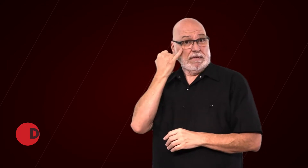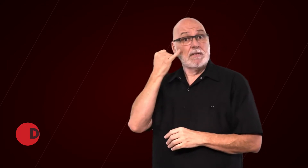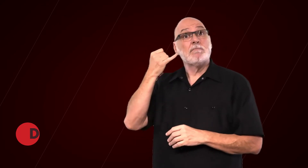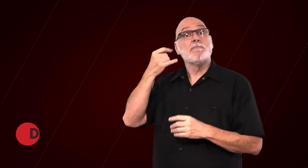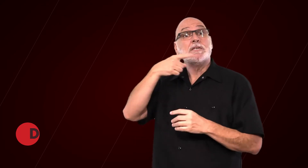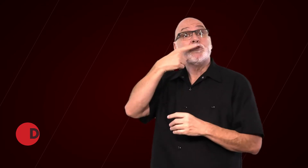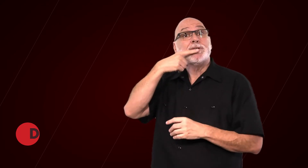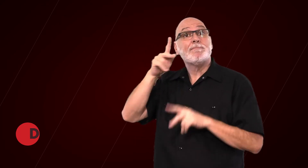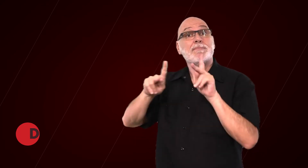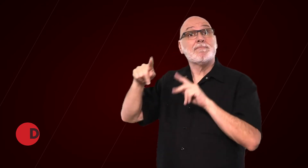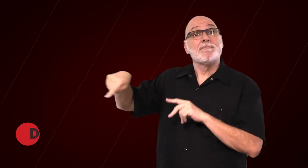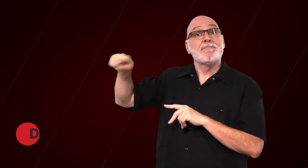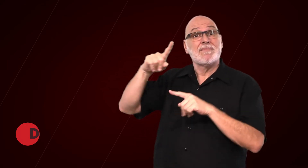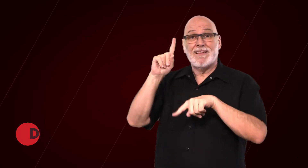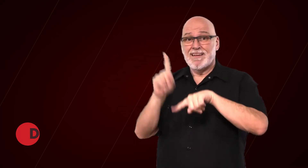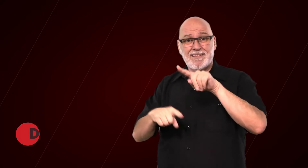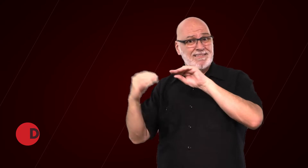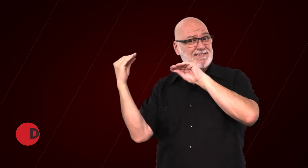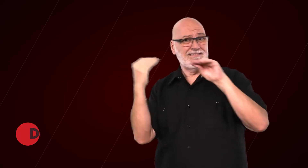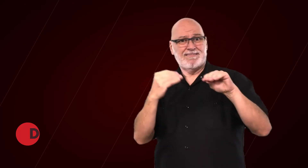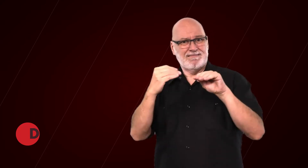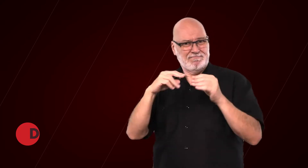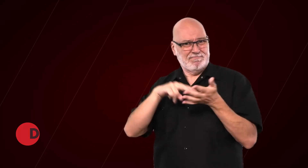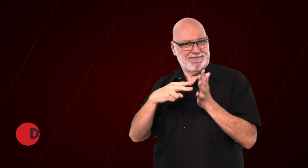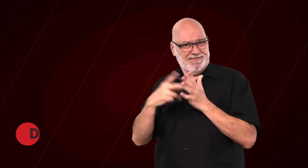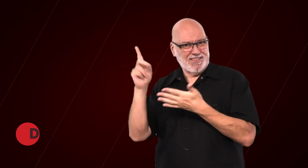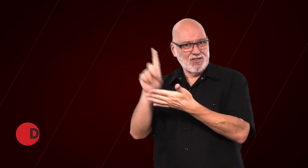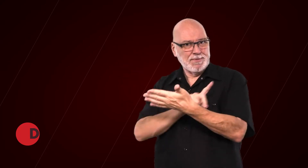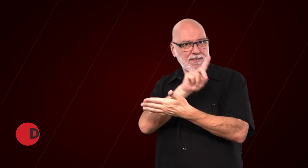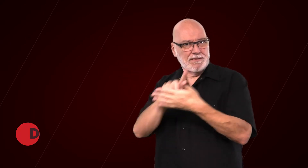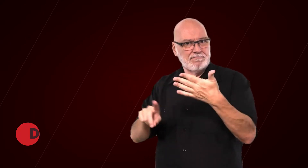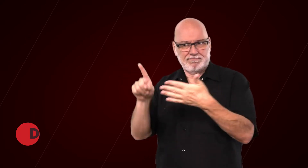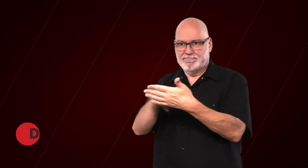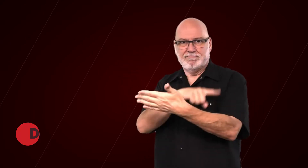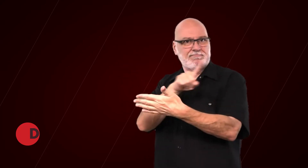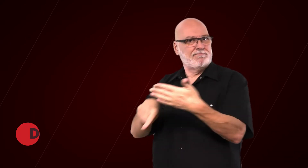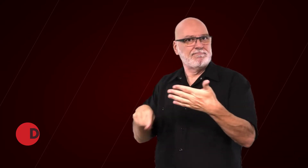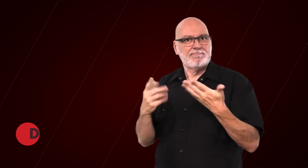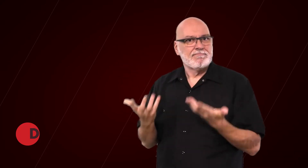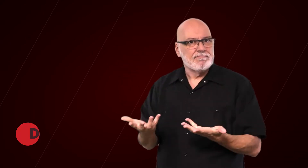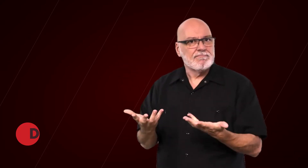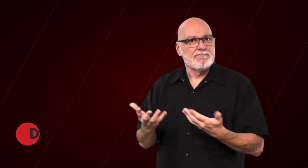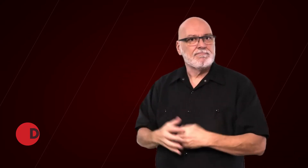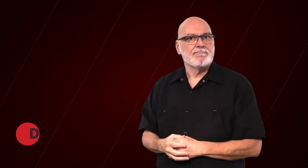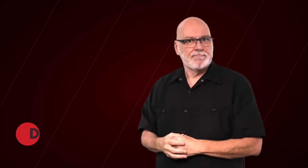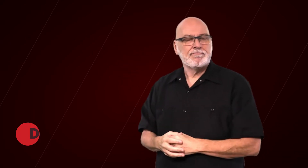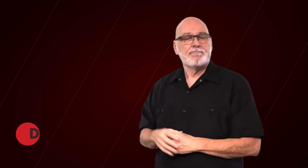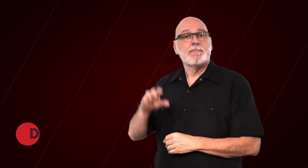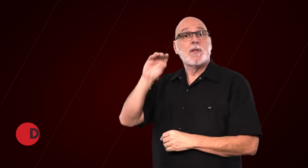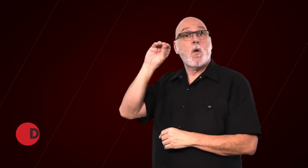If hearing people can’t teach, it becomes discrimination!